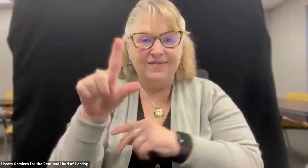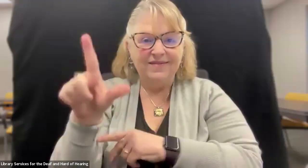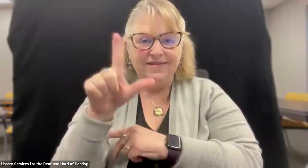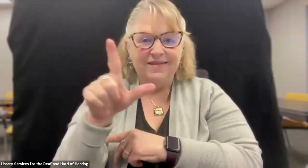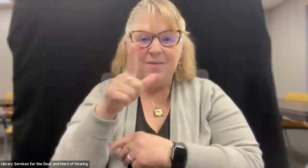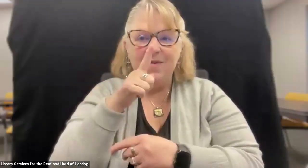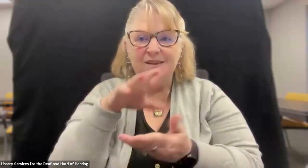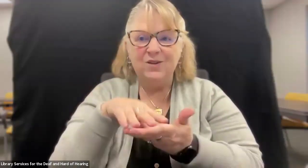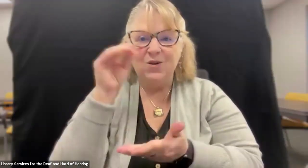Everybody's ready.